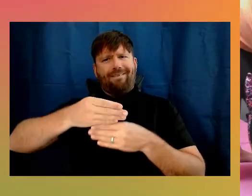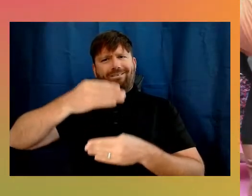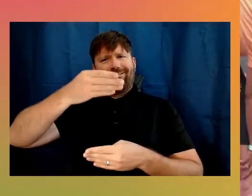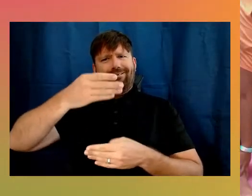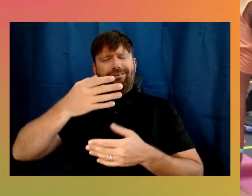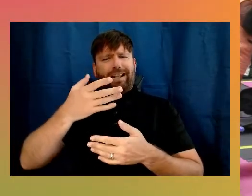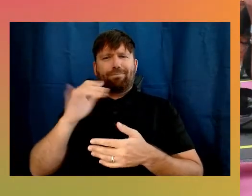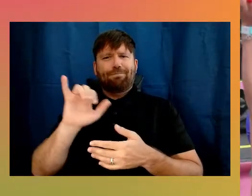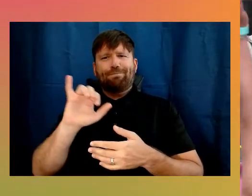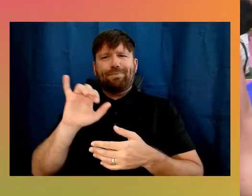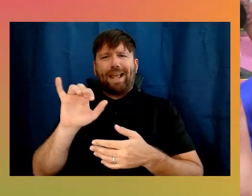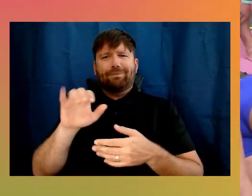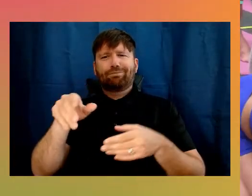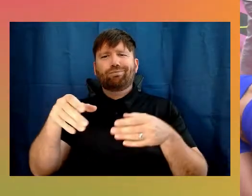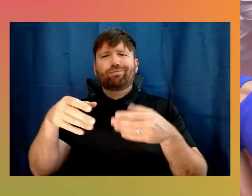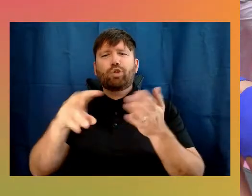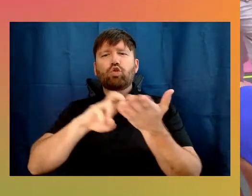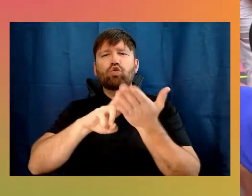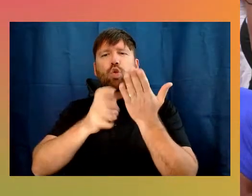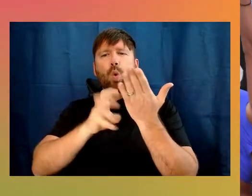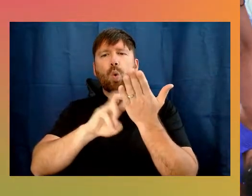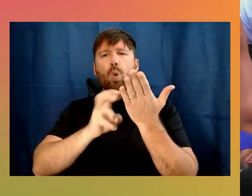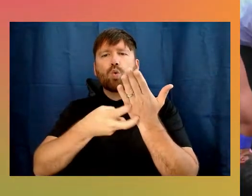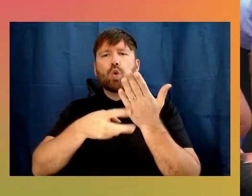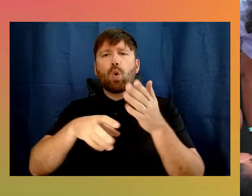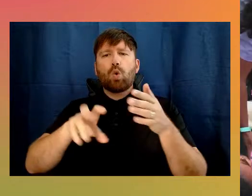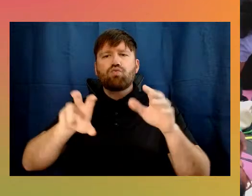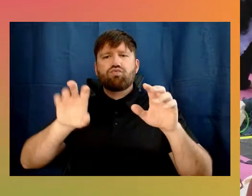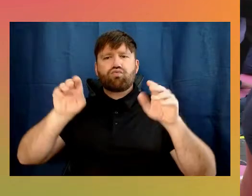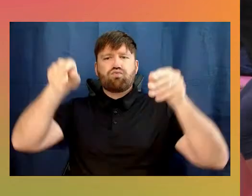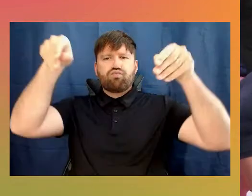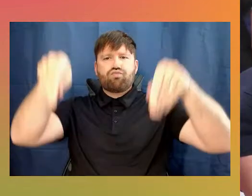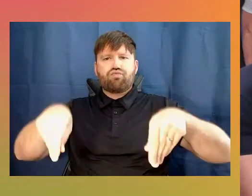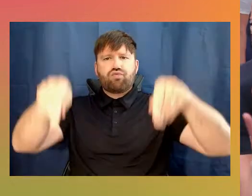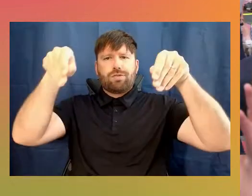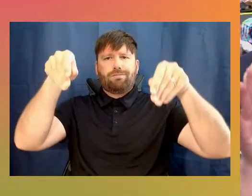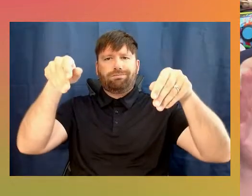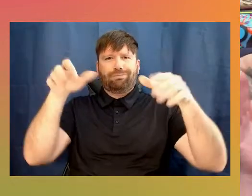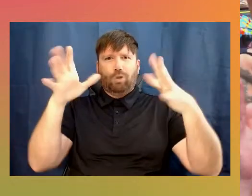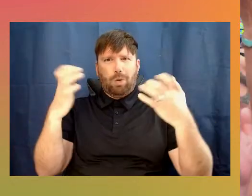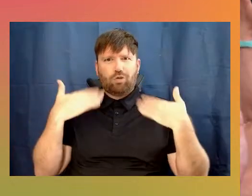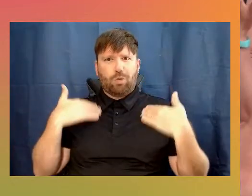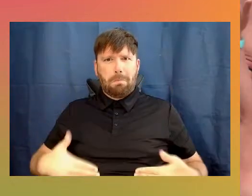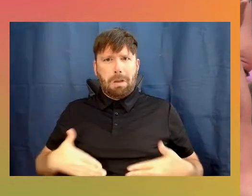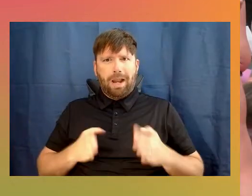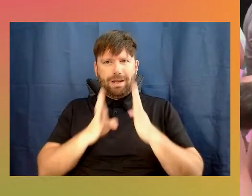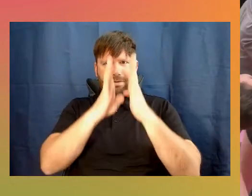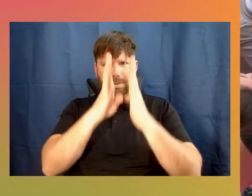FIT IN A TOASTER. SO IF YOUR BUM IS REALLY STICKING OUT, I WANT YOU TO